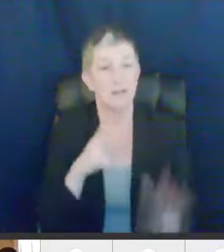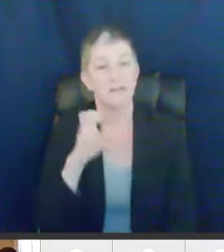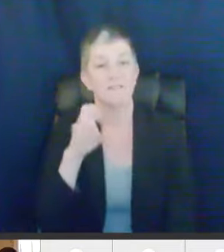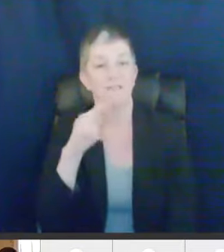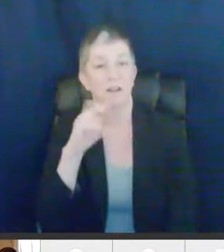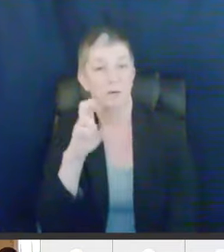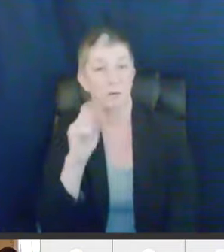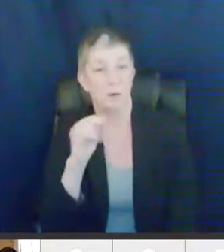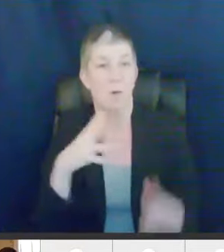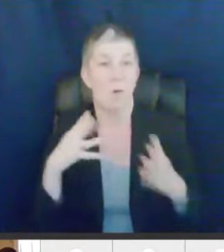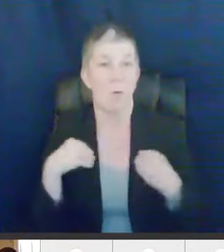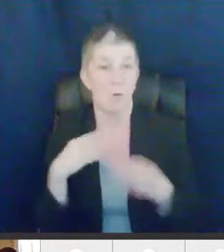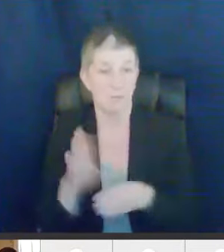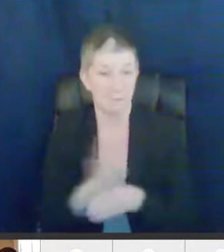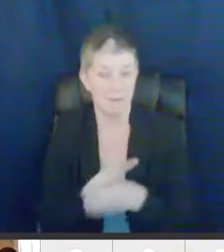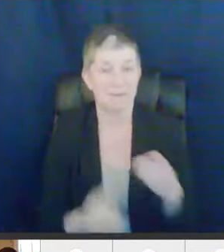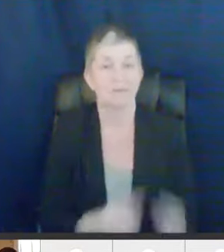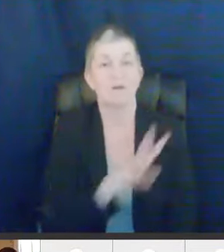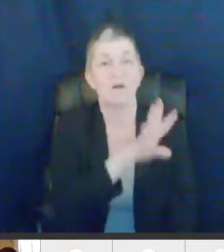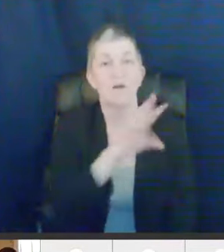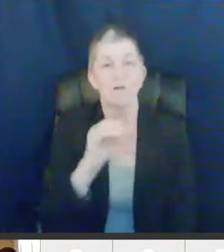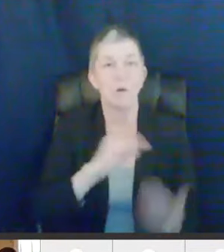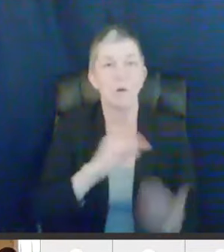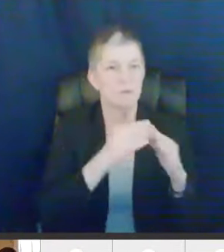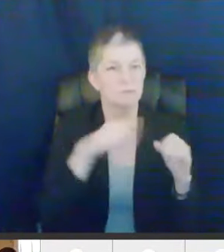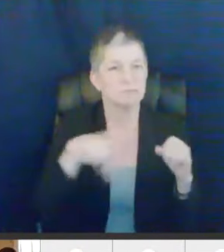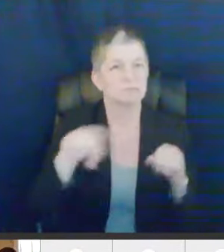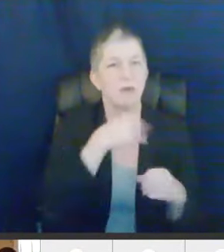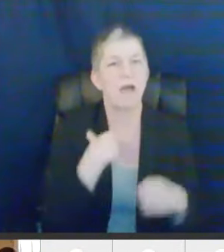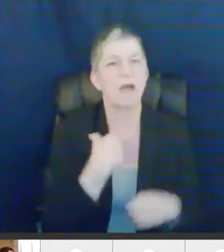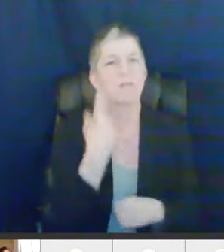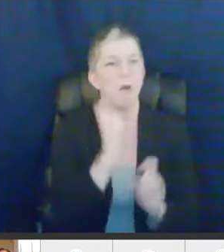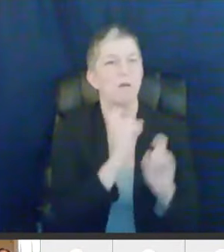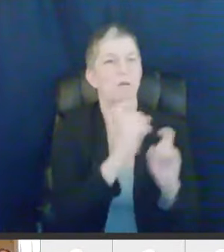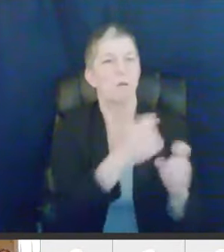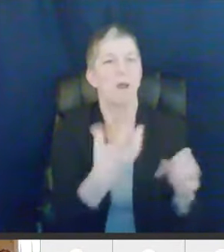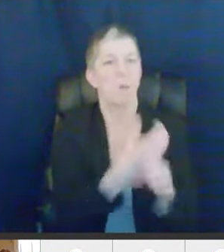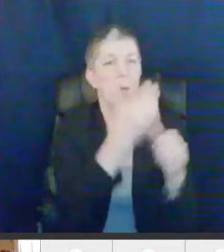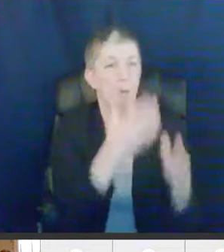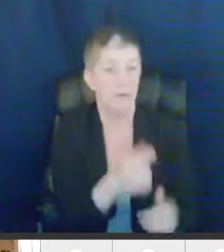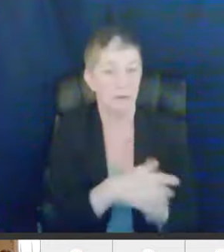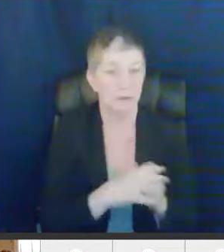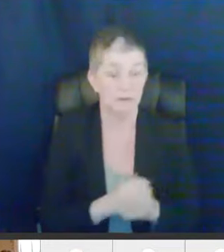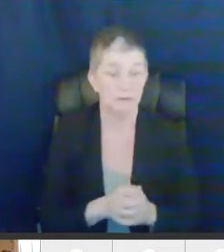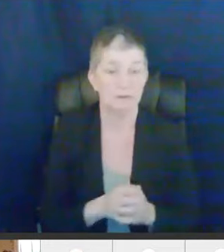40 municipalities have at least one grant awardee all the grant awardees